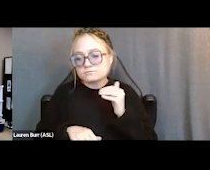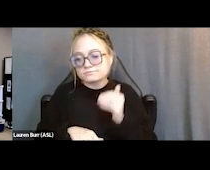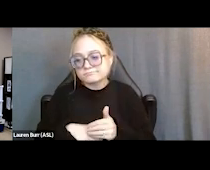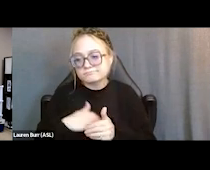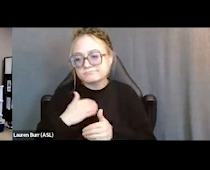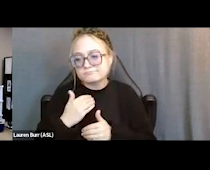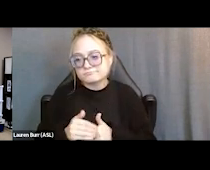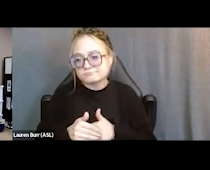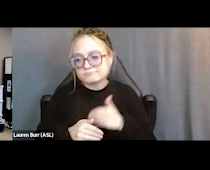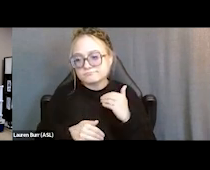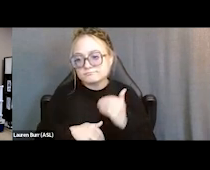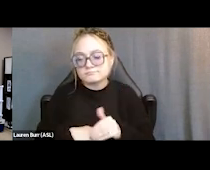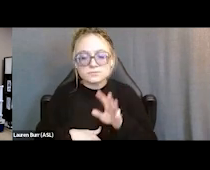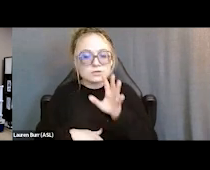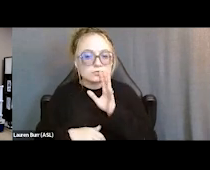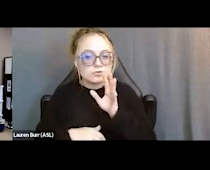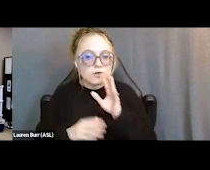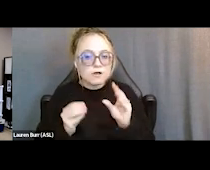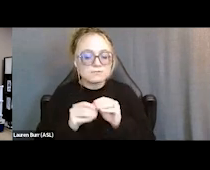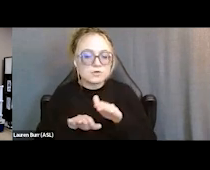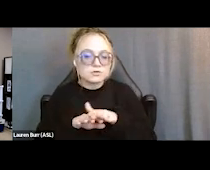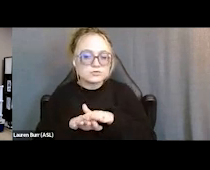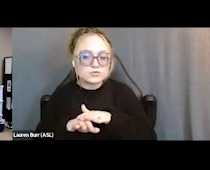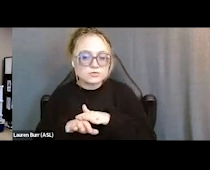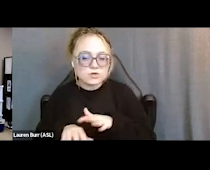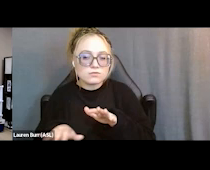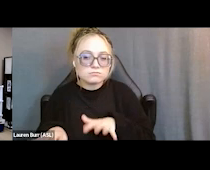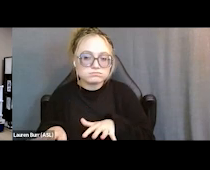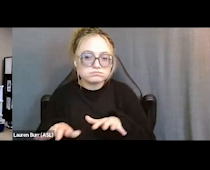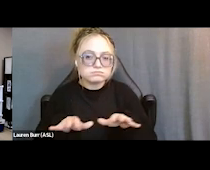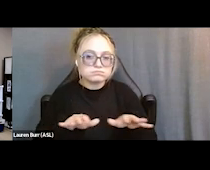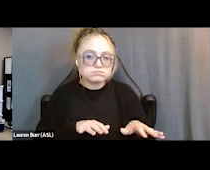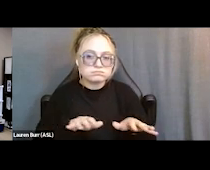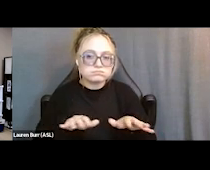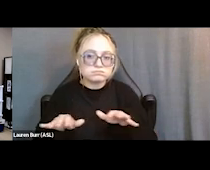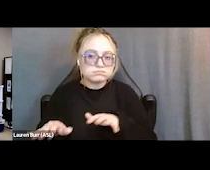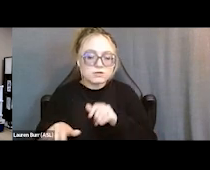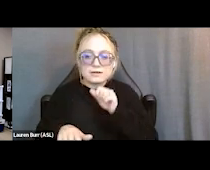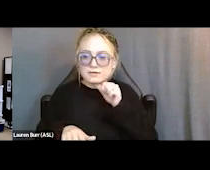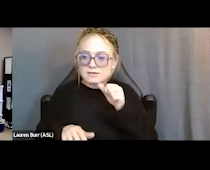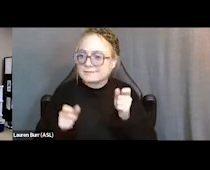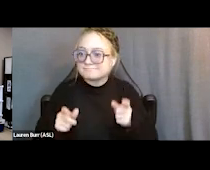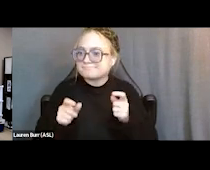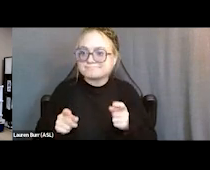maybe talking a little more slowly, maybe not coming up with a lot of spontaneous things to say, right?